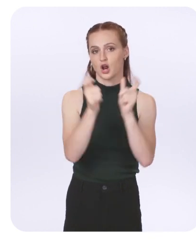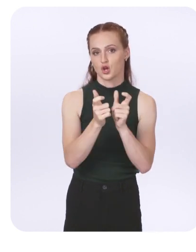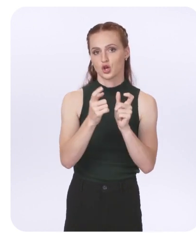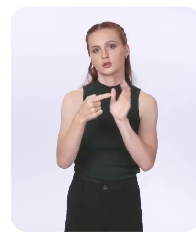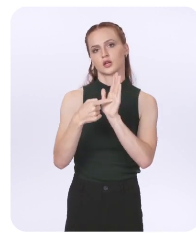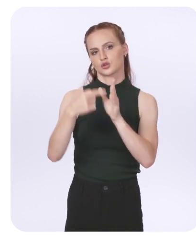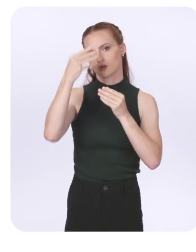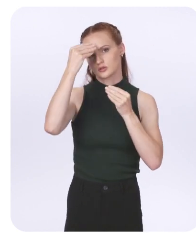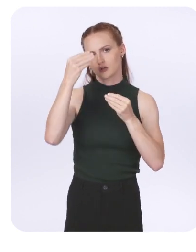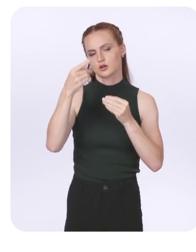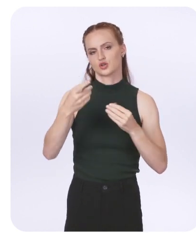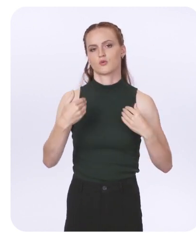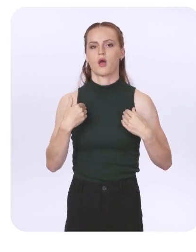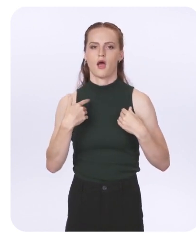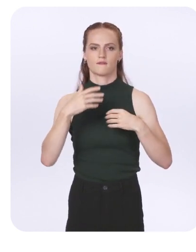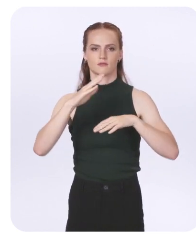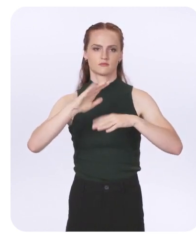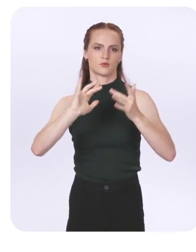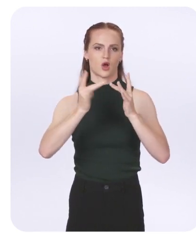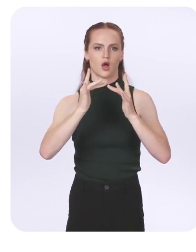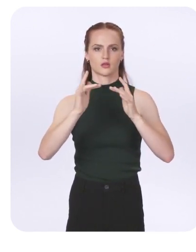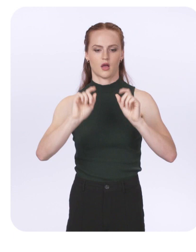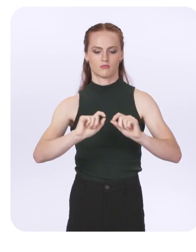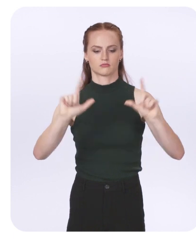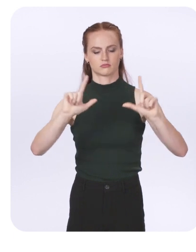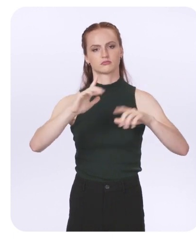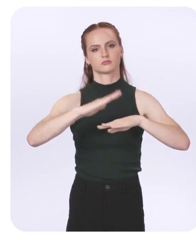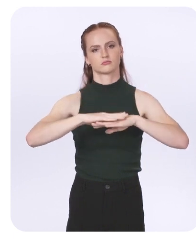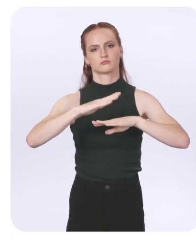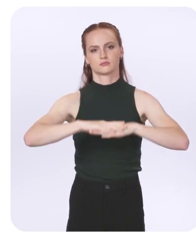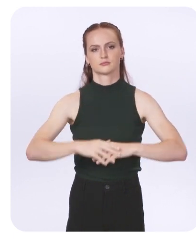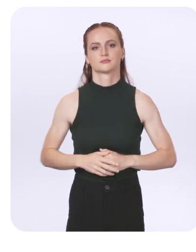The awareness phase browsing the store is what we call top of the funnel.